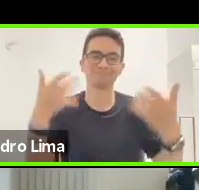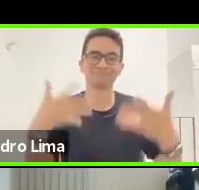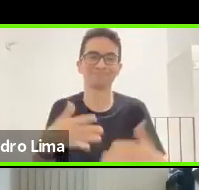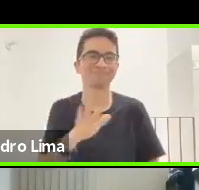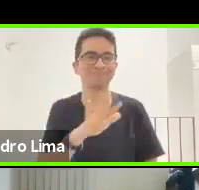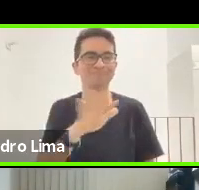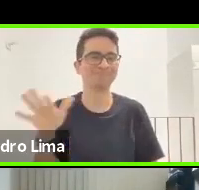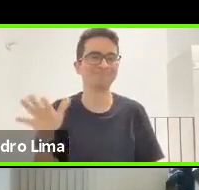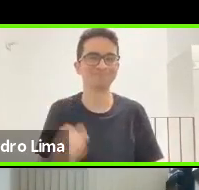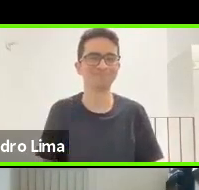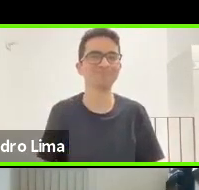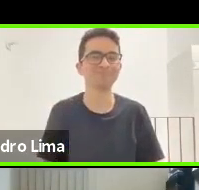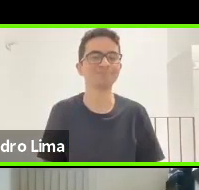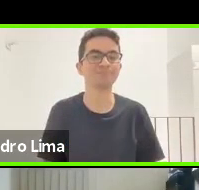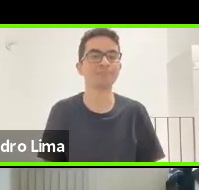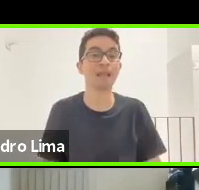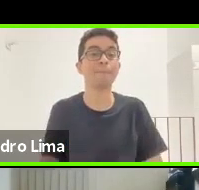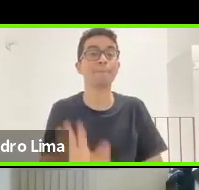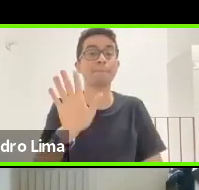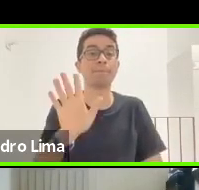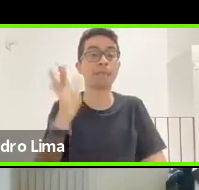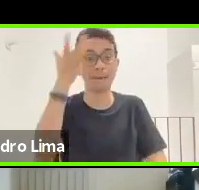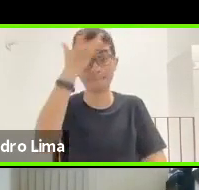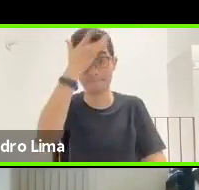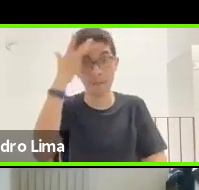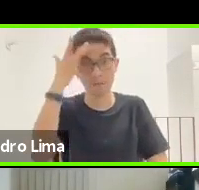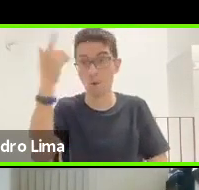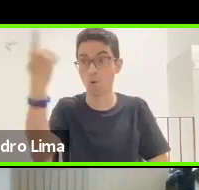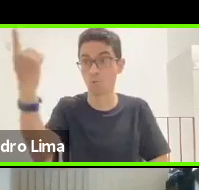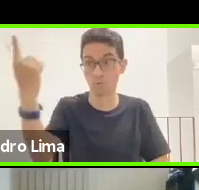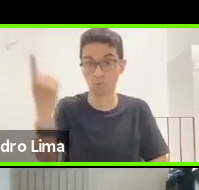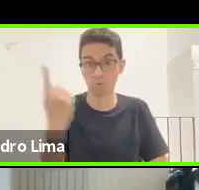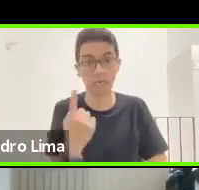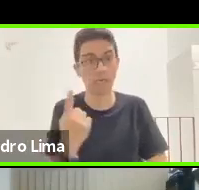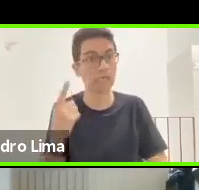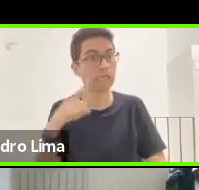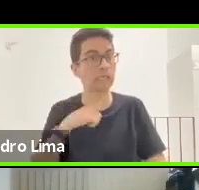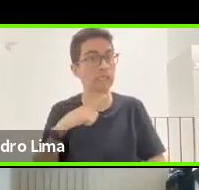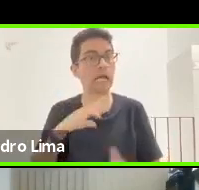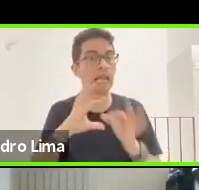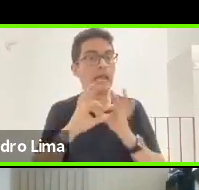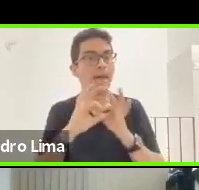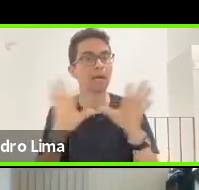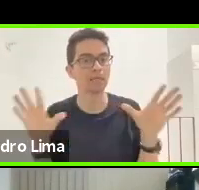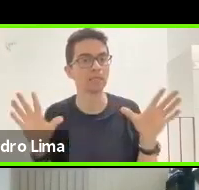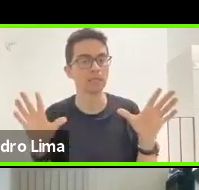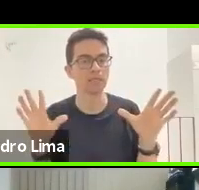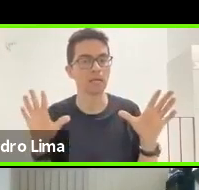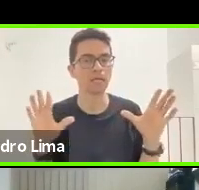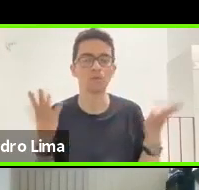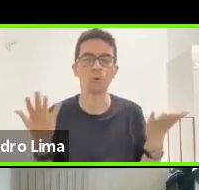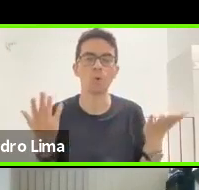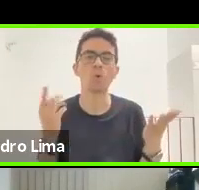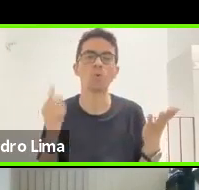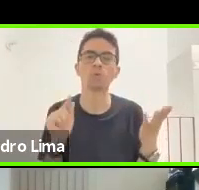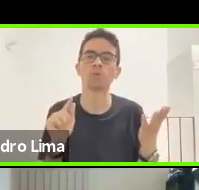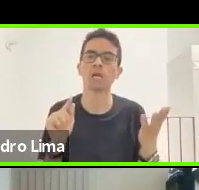Creating a whole mass a whole mass education system. . And it was the mid 18 . And it was the mid 1800s in the United States, we were experienced a great.